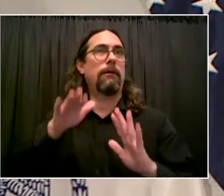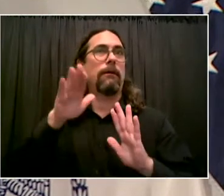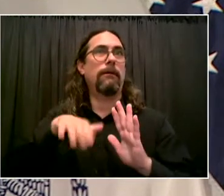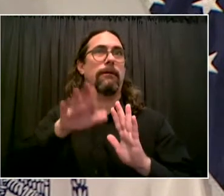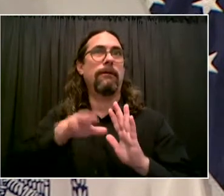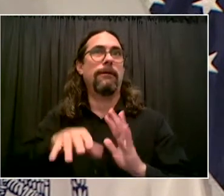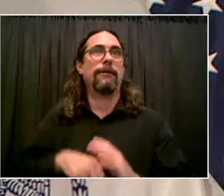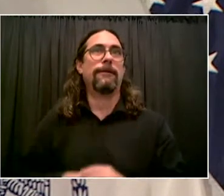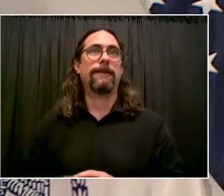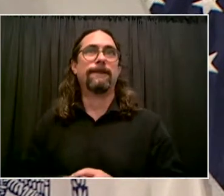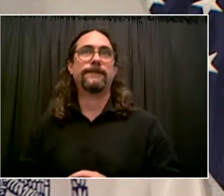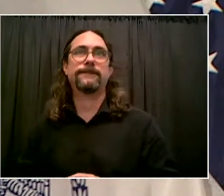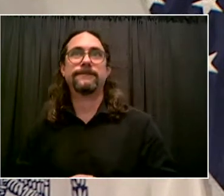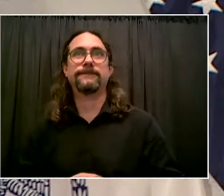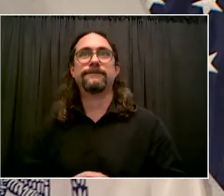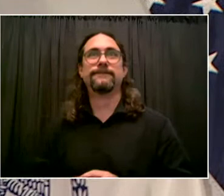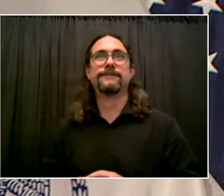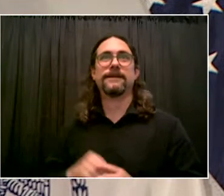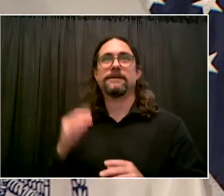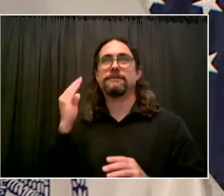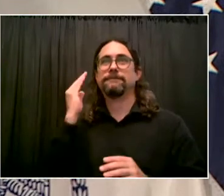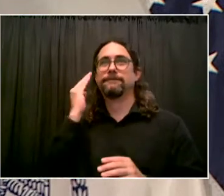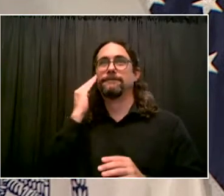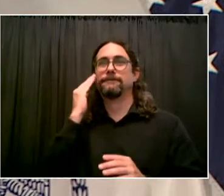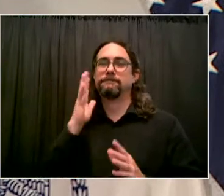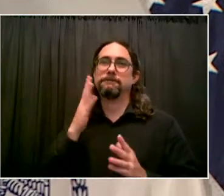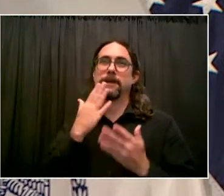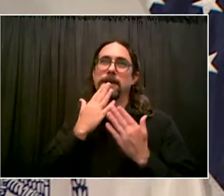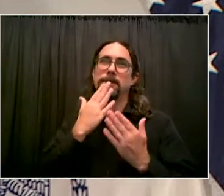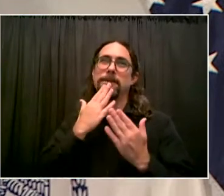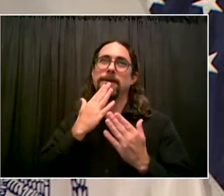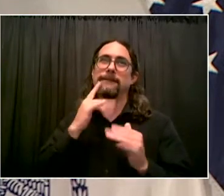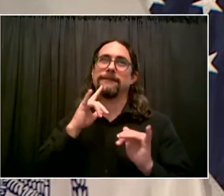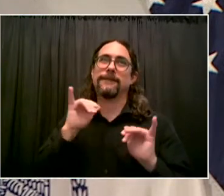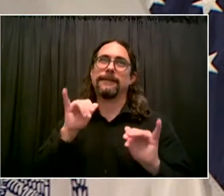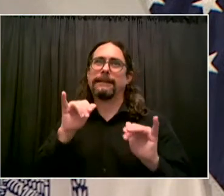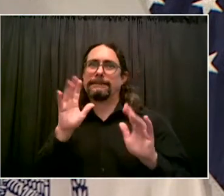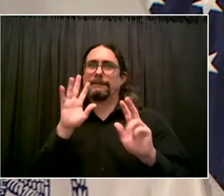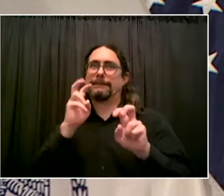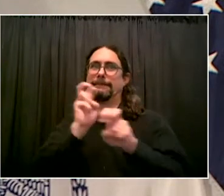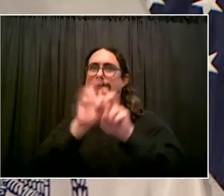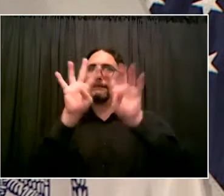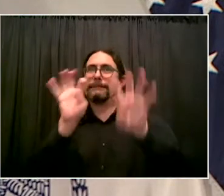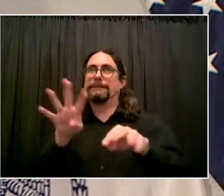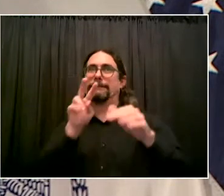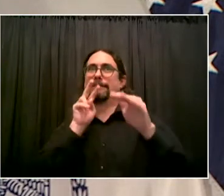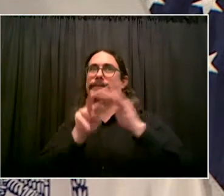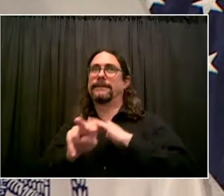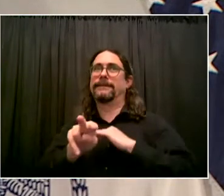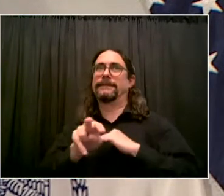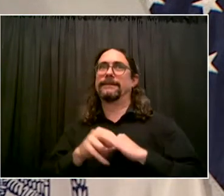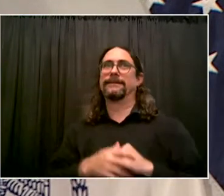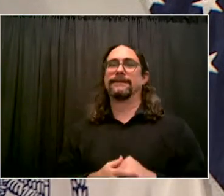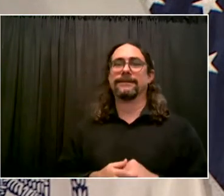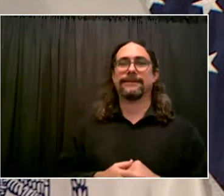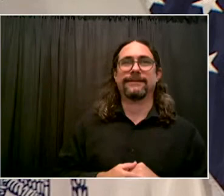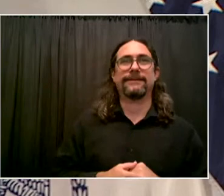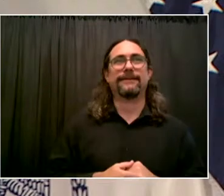SSUPENSE S ATO THE QUALITY OF THE AUDIO. I KNOW WHEN